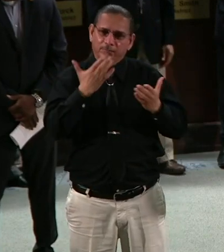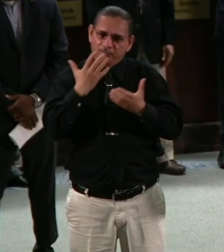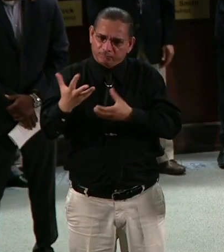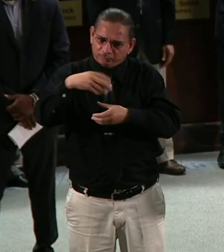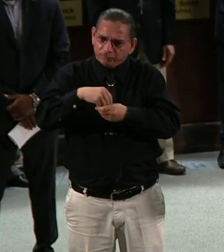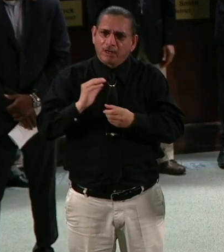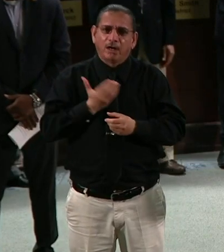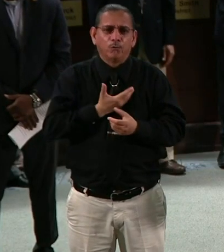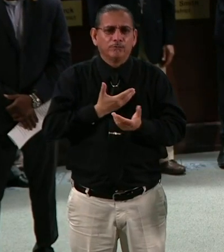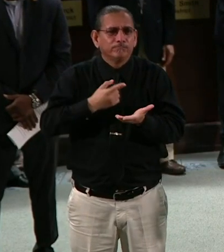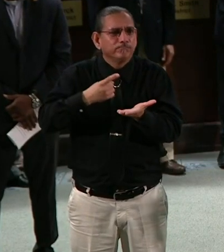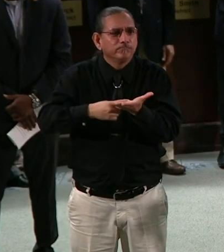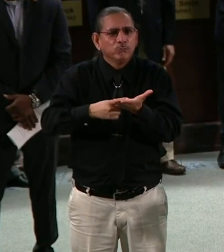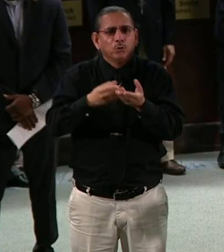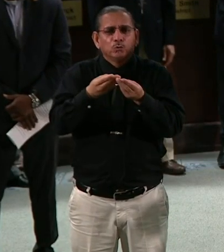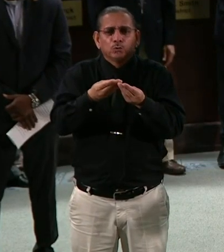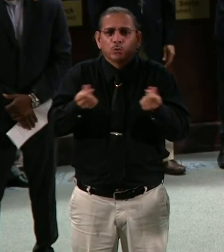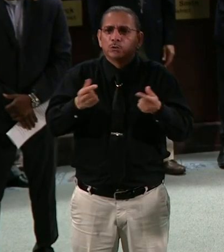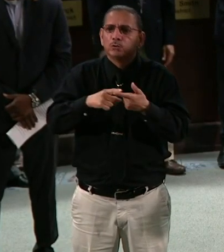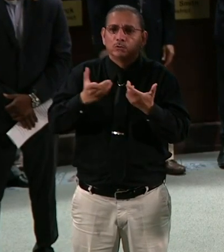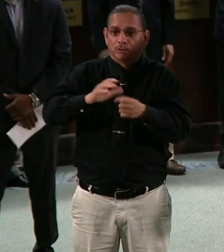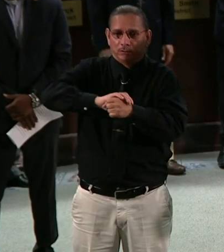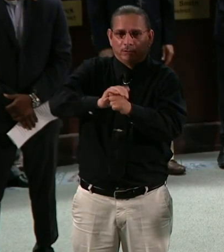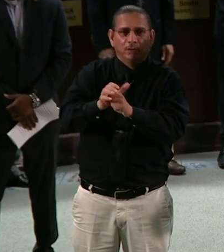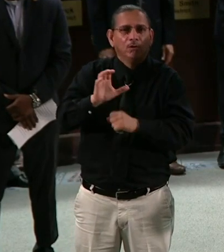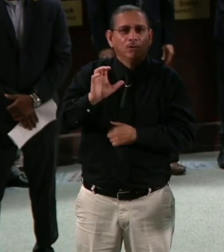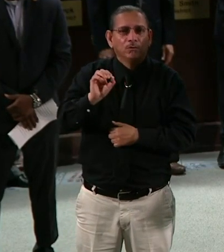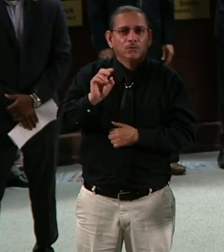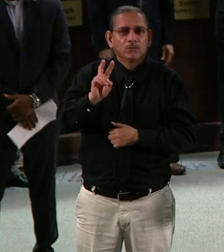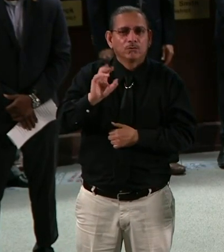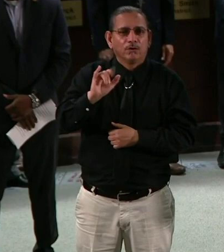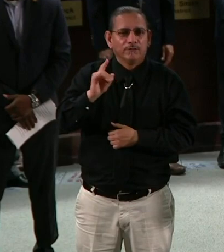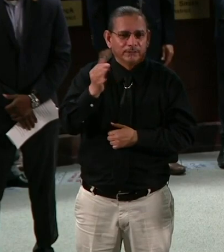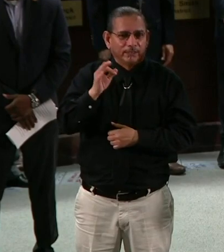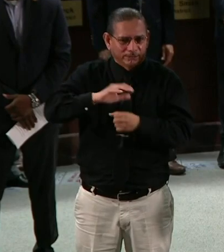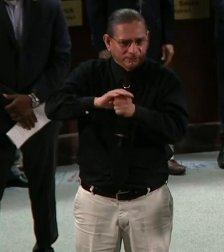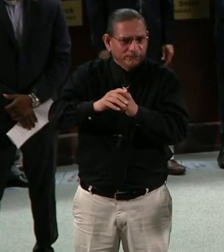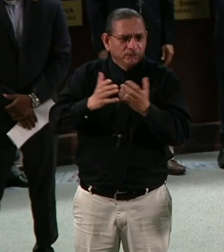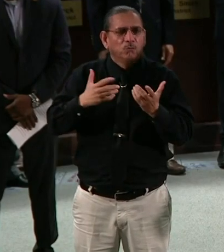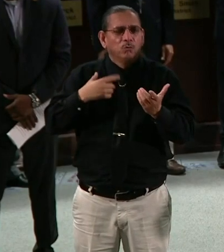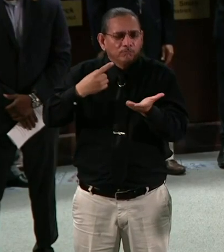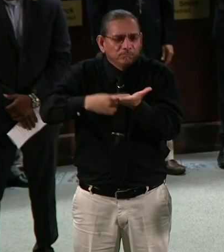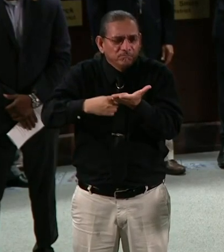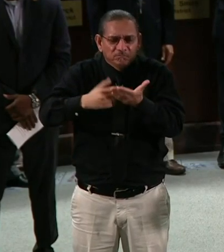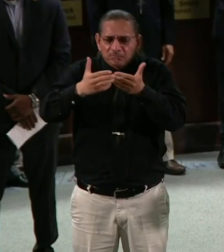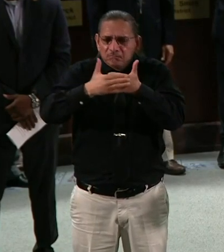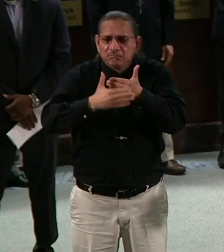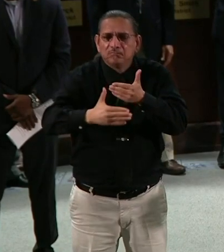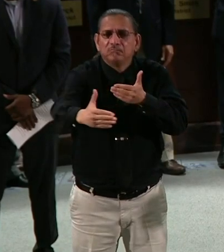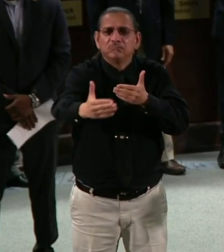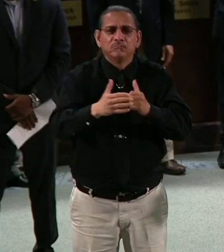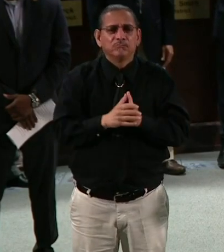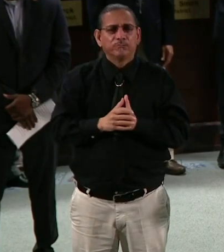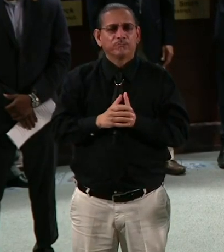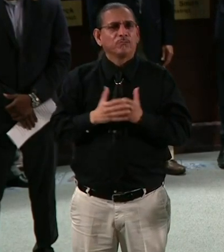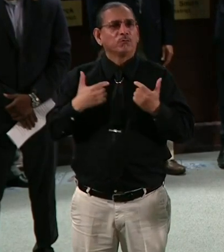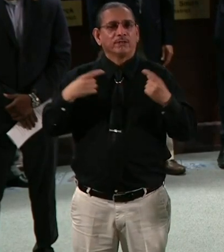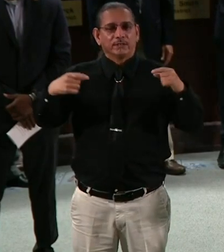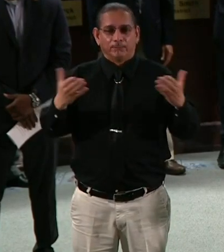OF YOU ALL FOR BEING PART OF THIS SOLUTION BECAUSE NINETEEN AS WE MOVE FOR CHECK THANK YOU